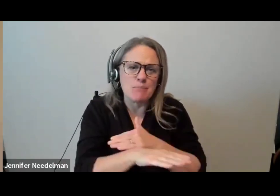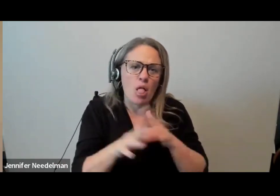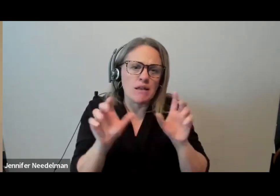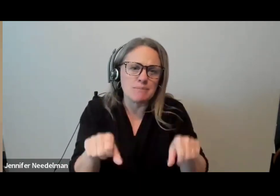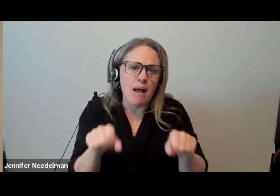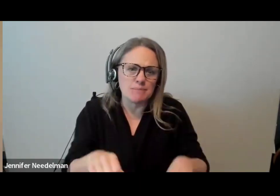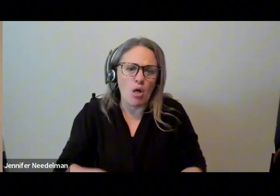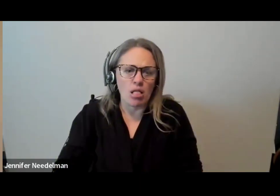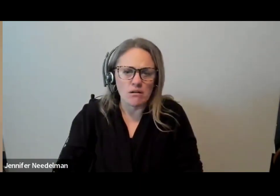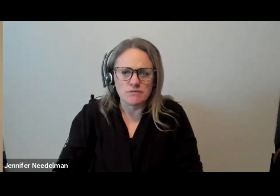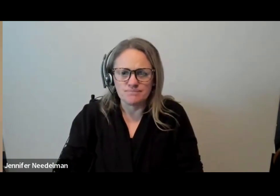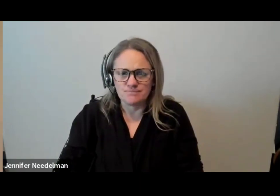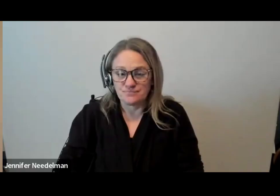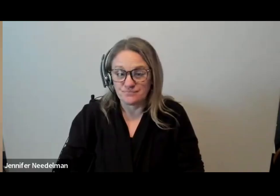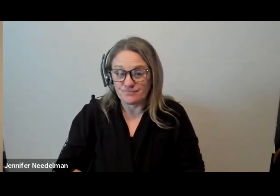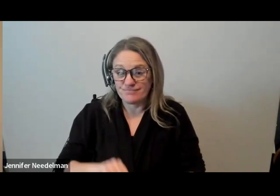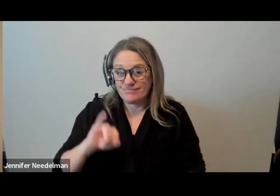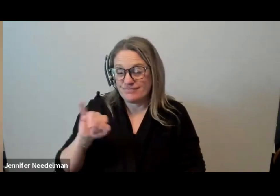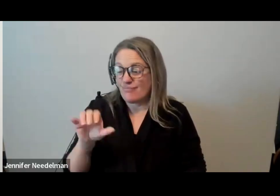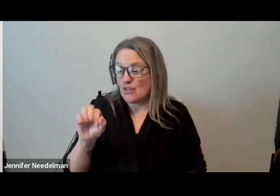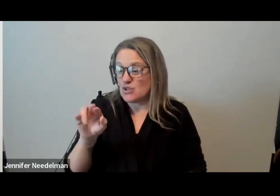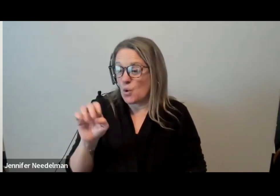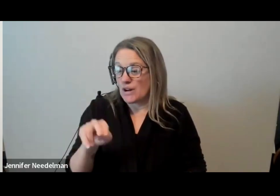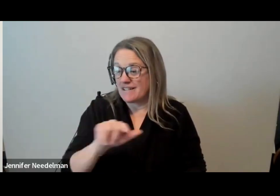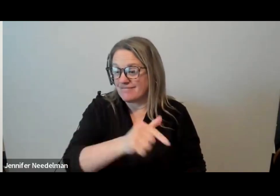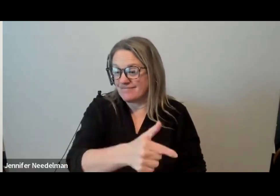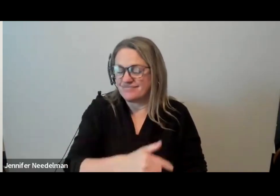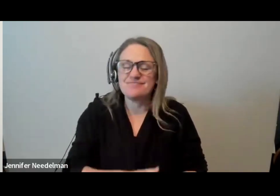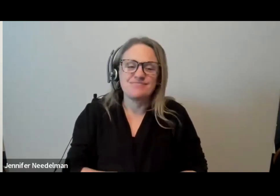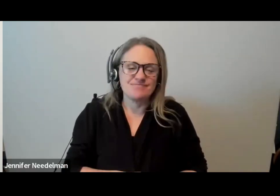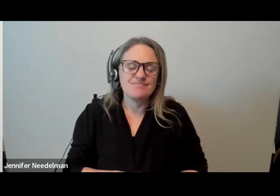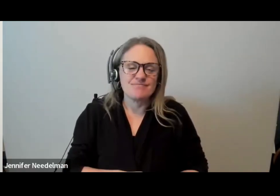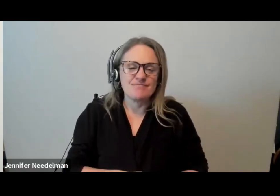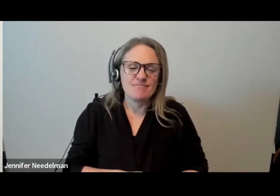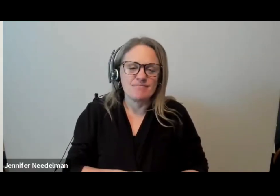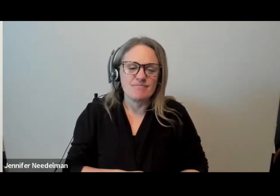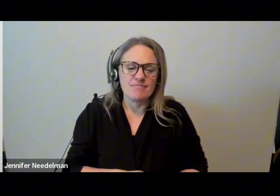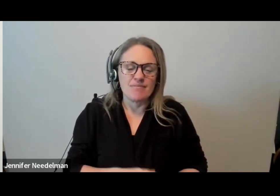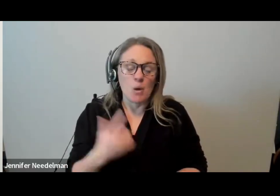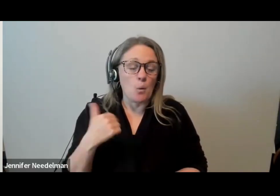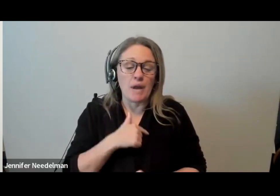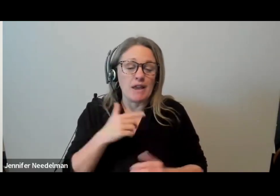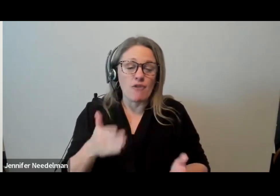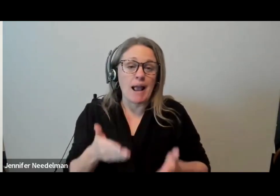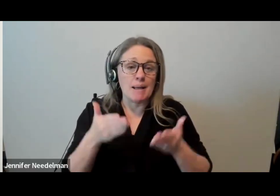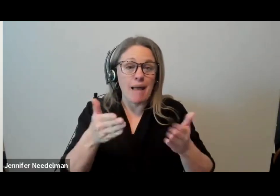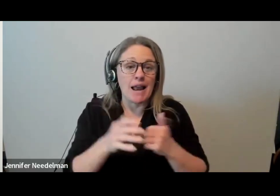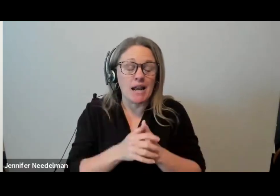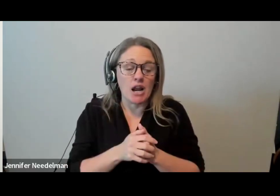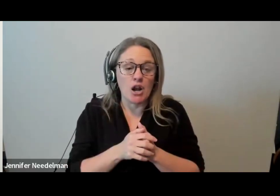Ooh, Jordan, you wanna jump into this first? Yeah, I mean the, the thing that I would recommend is taking a look at,